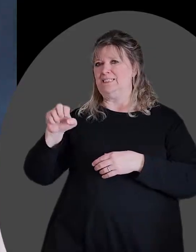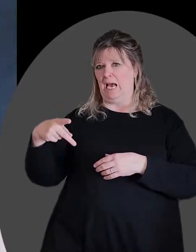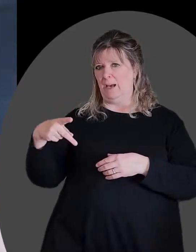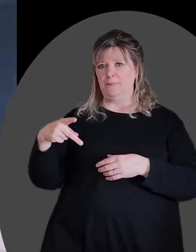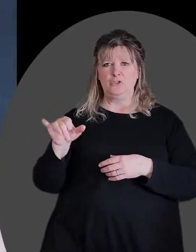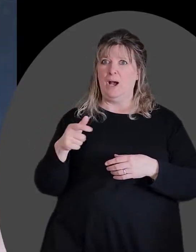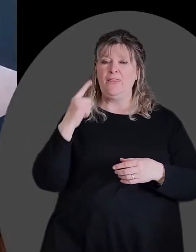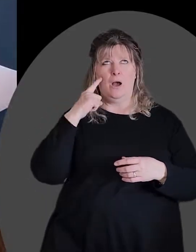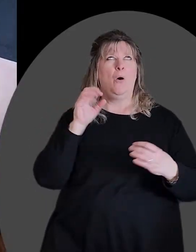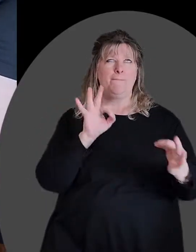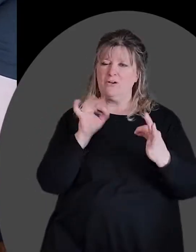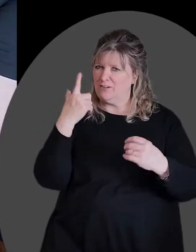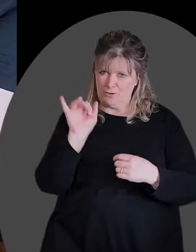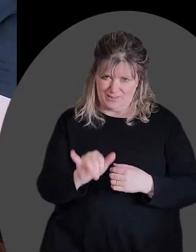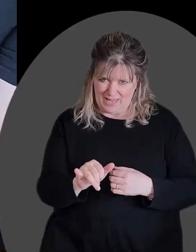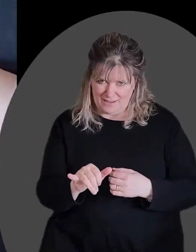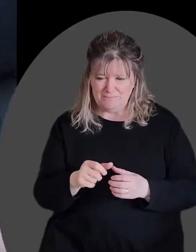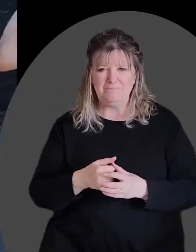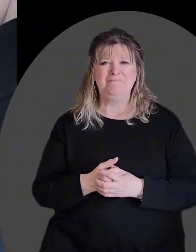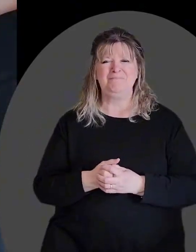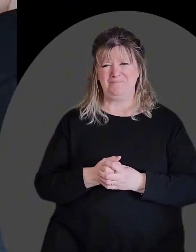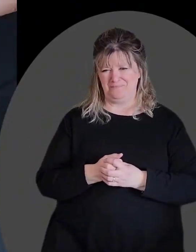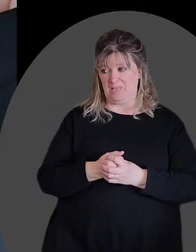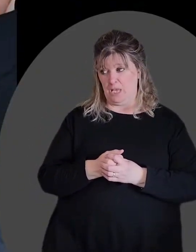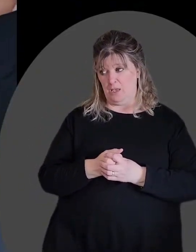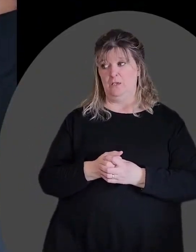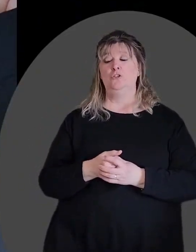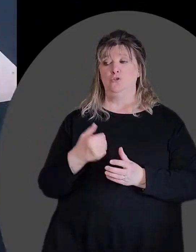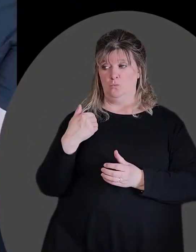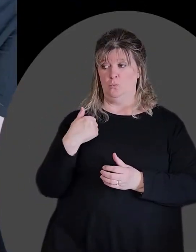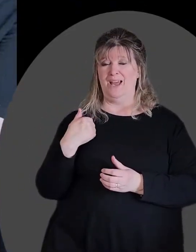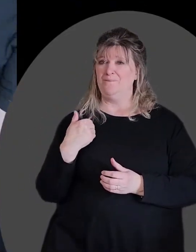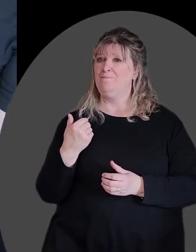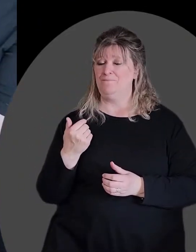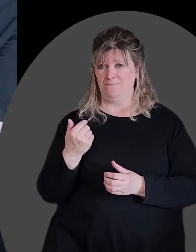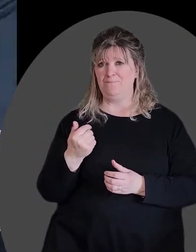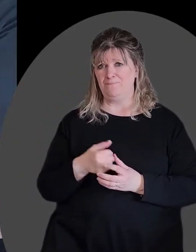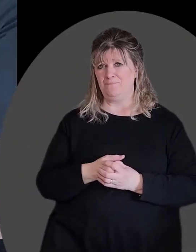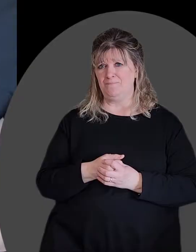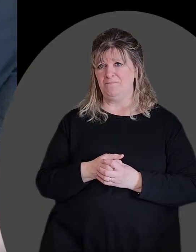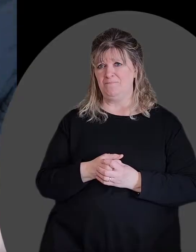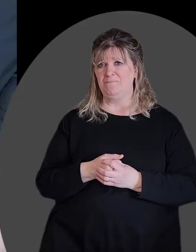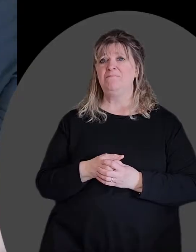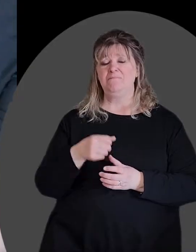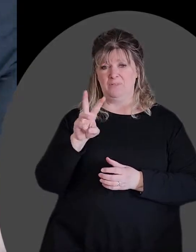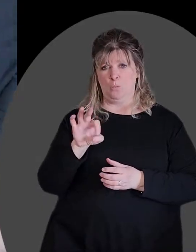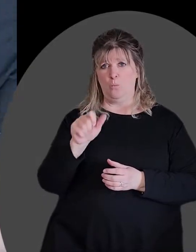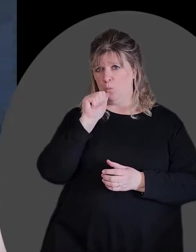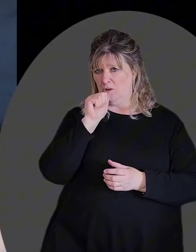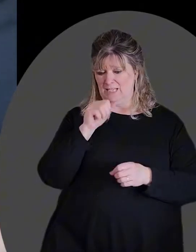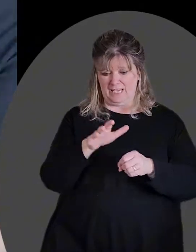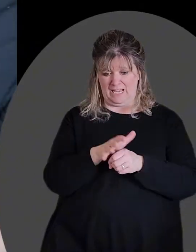so I put the walnut ketchup into these bottles